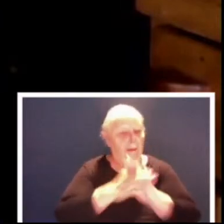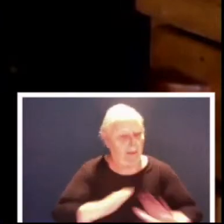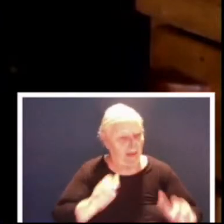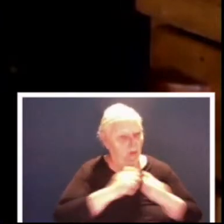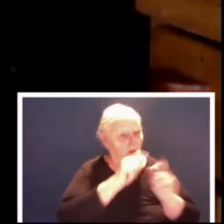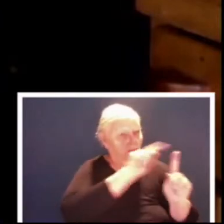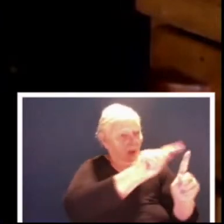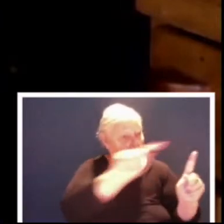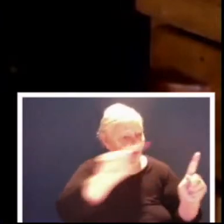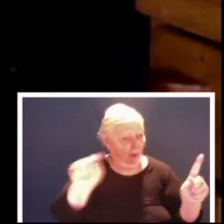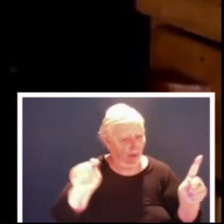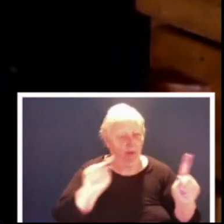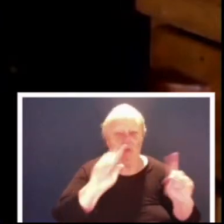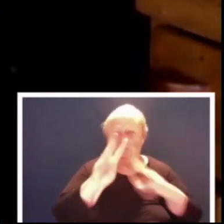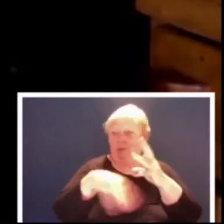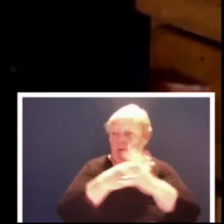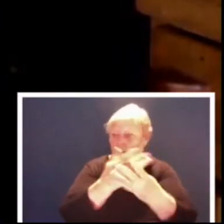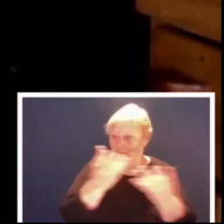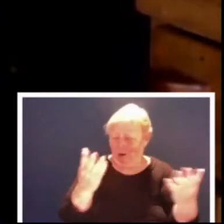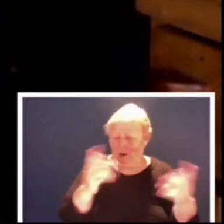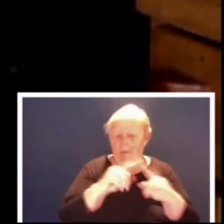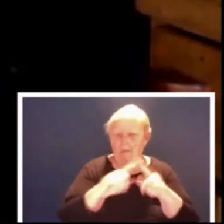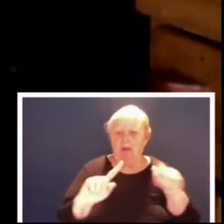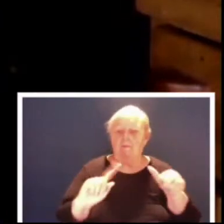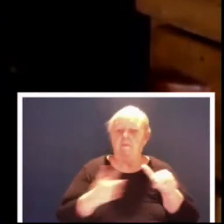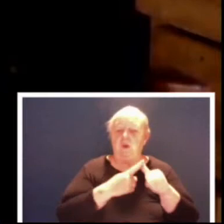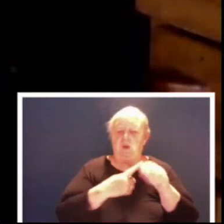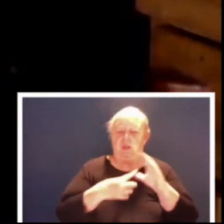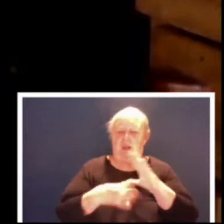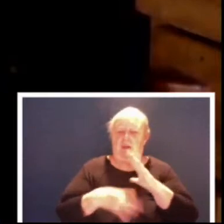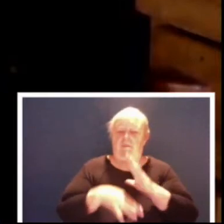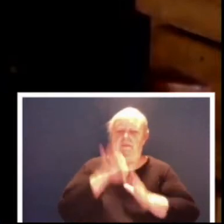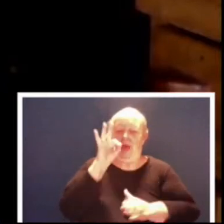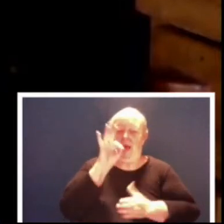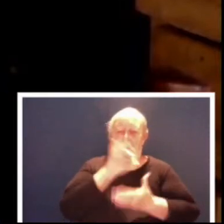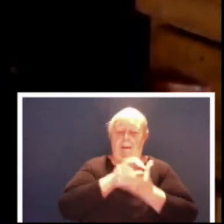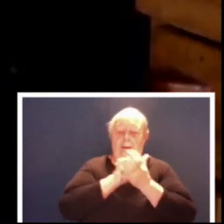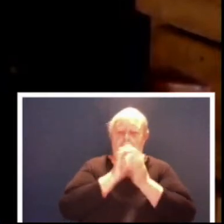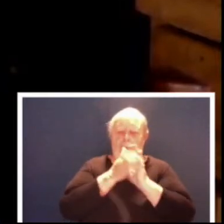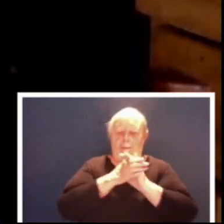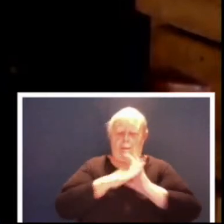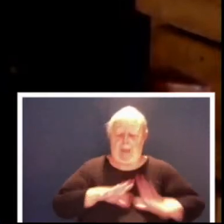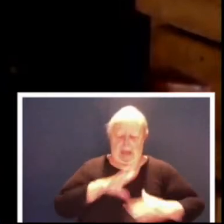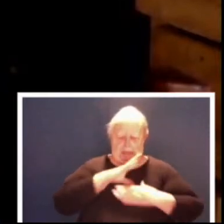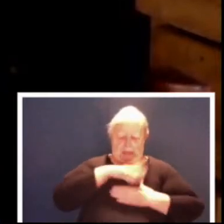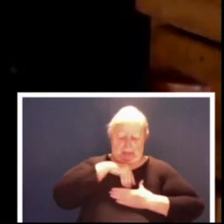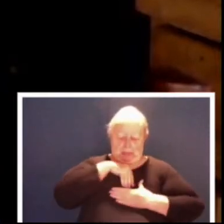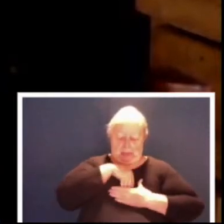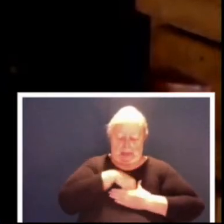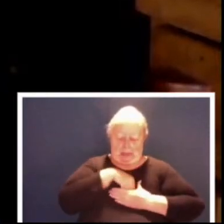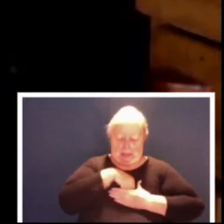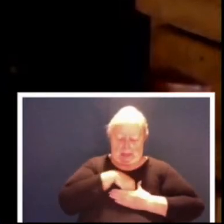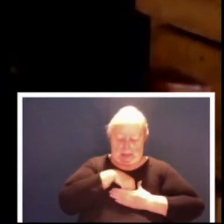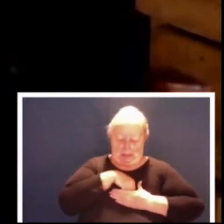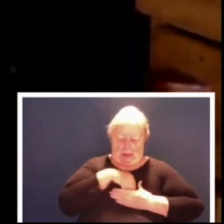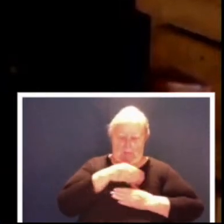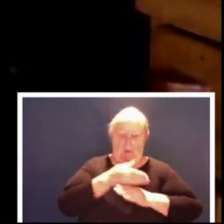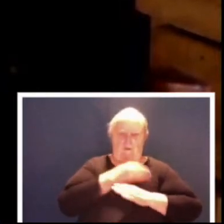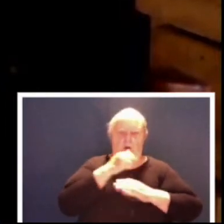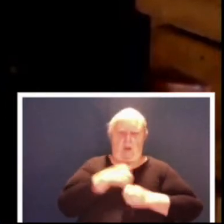that then can overflow to impact others more deeply. So if peace could become simply a habit